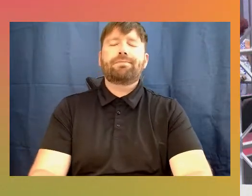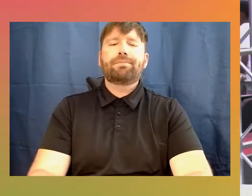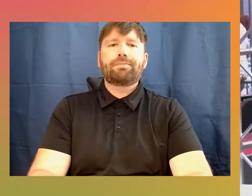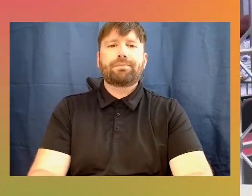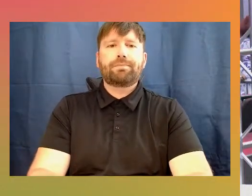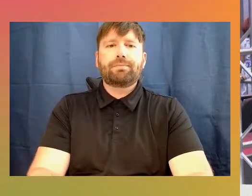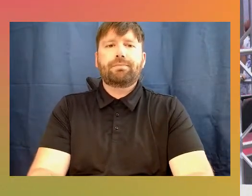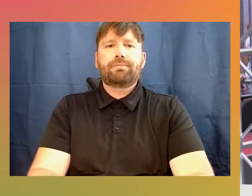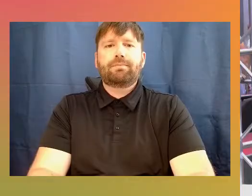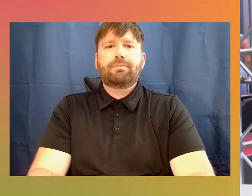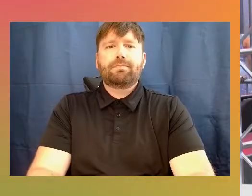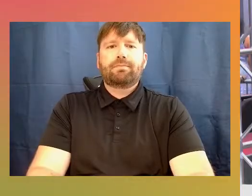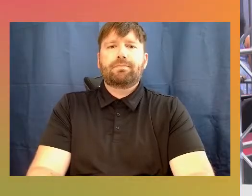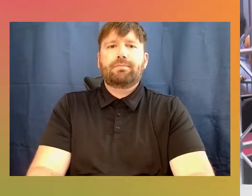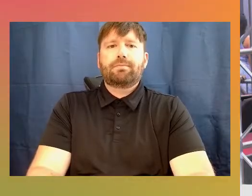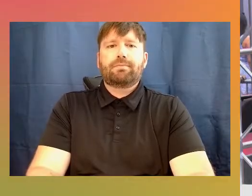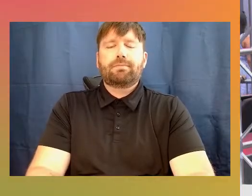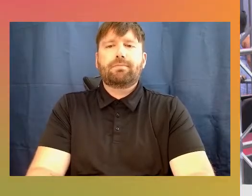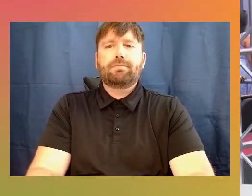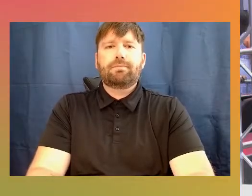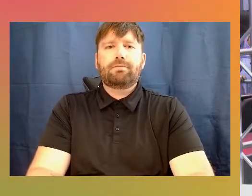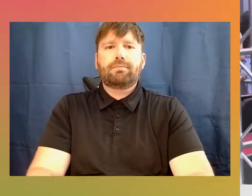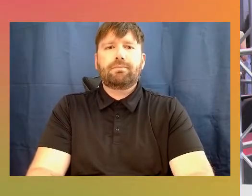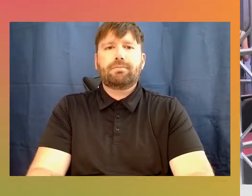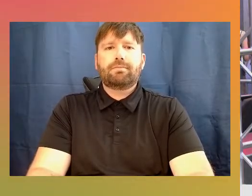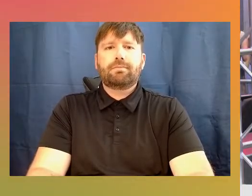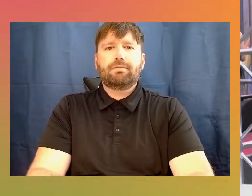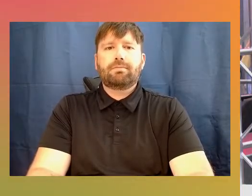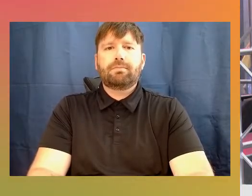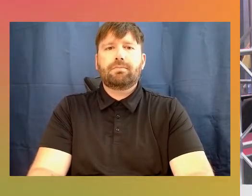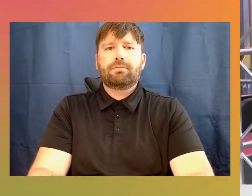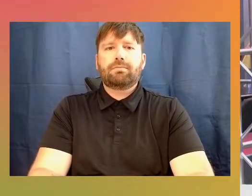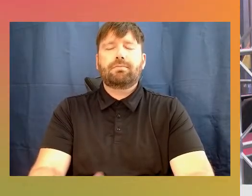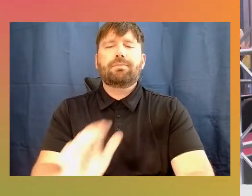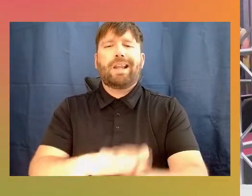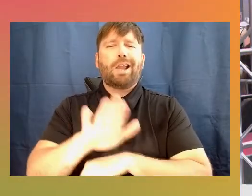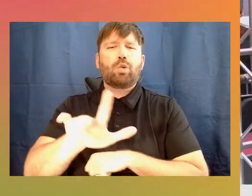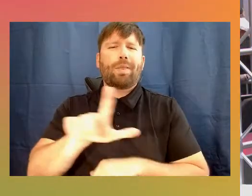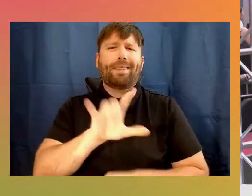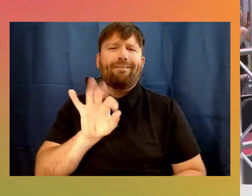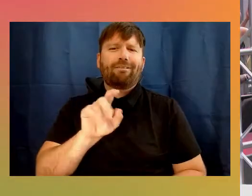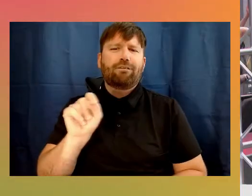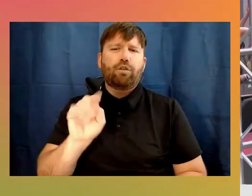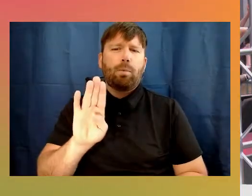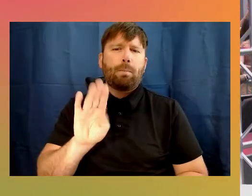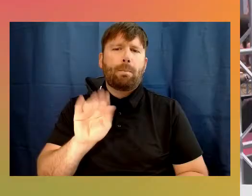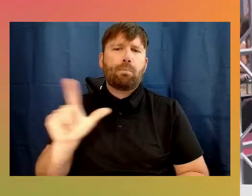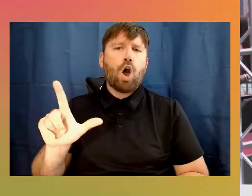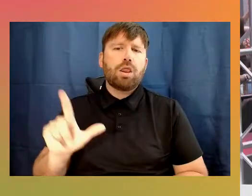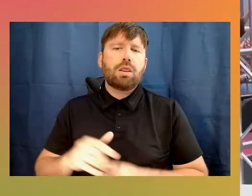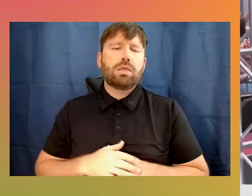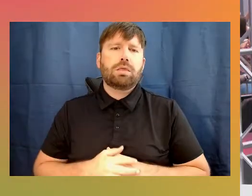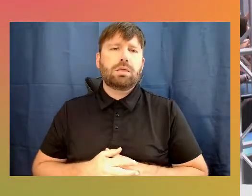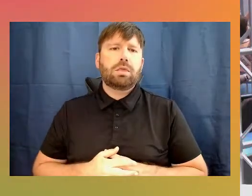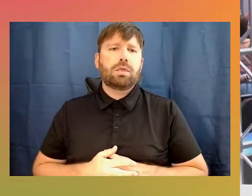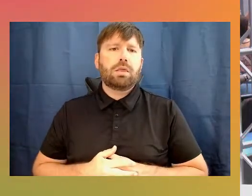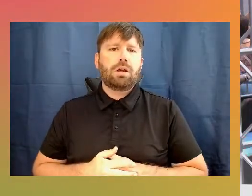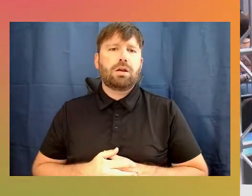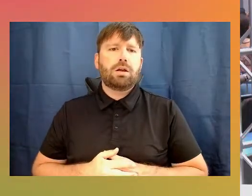THE LEFT ARM REACHES FORWARD AS YOU PRESS THE HIPS UP TOWARDS